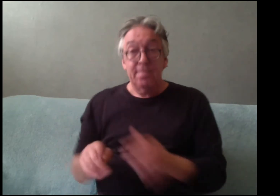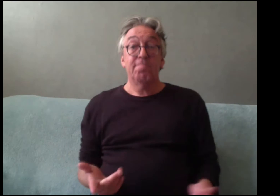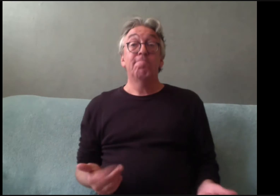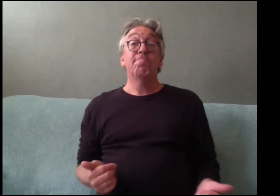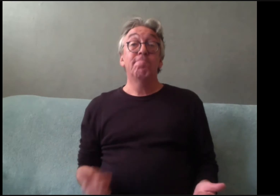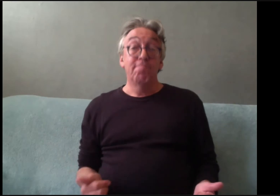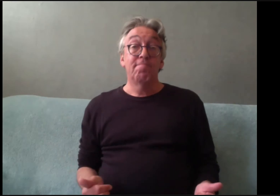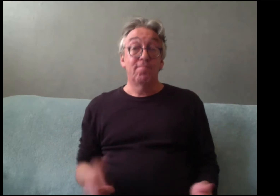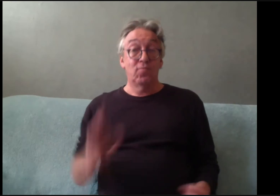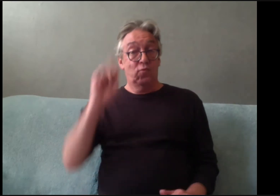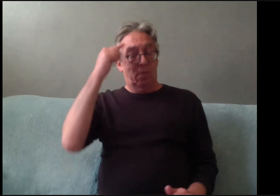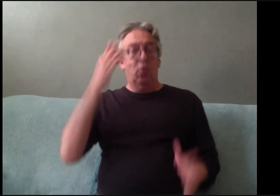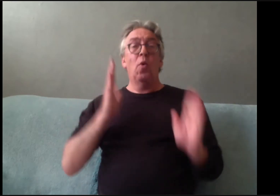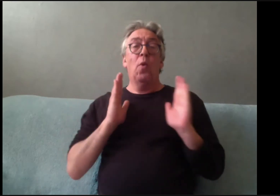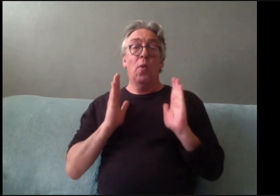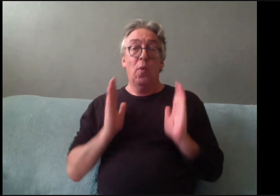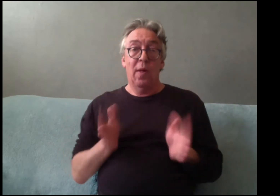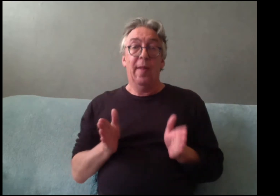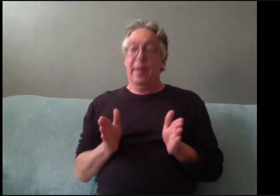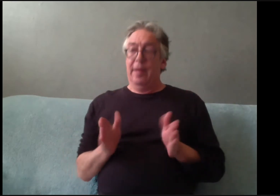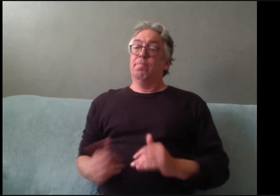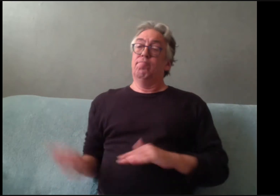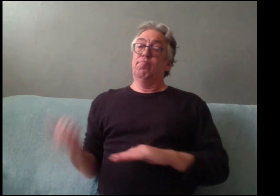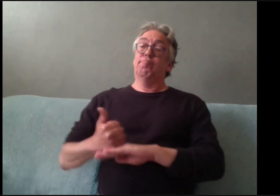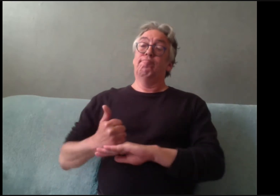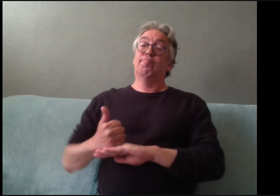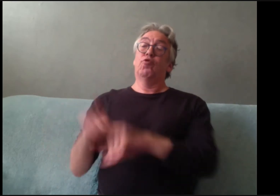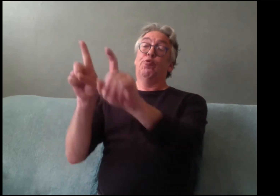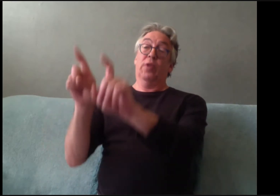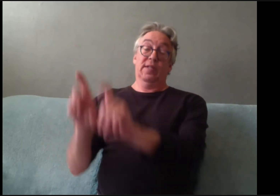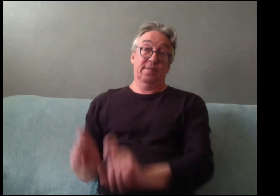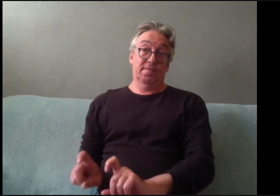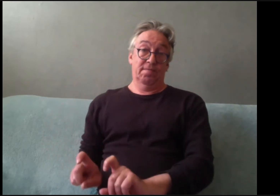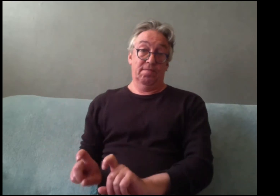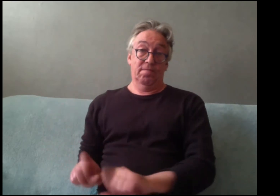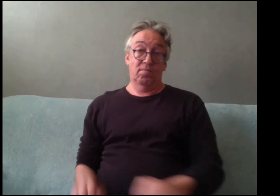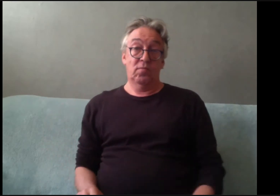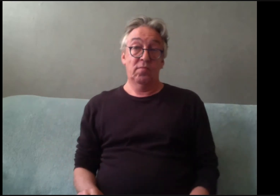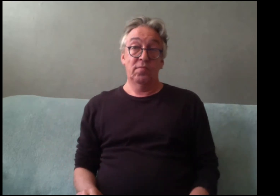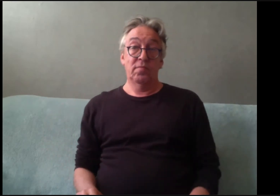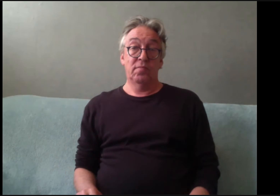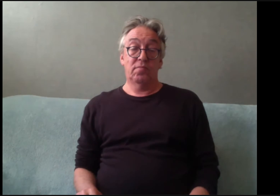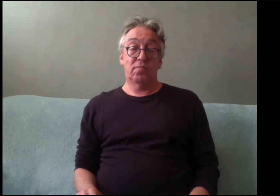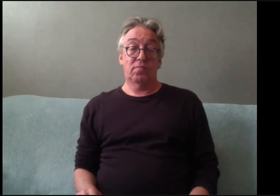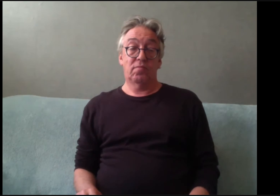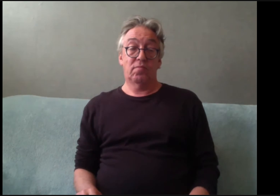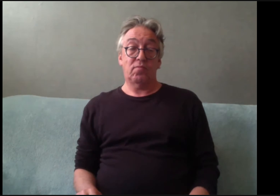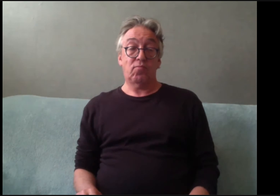Supporting establishments and services in the management of cases of COVID-19